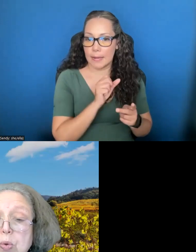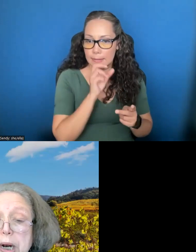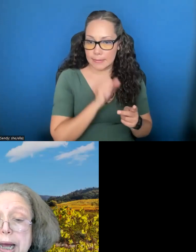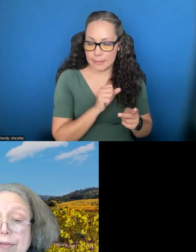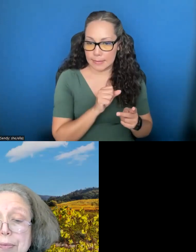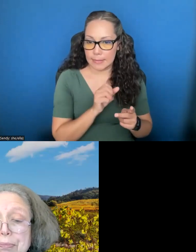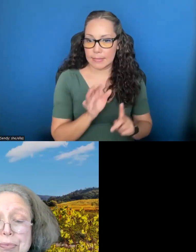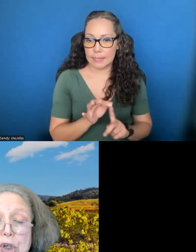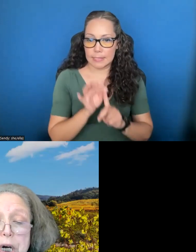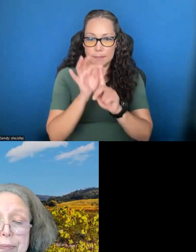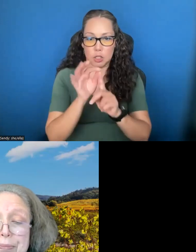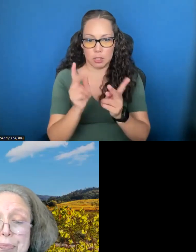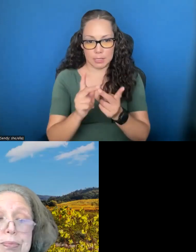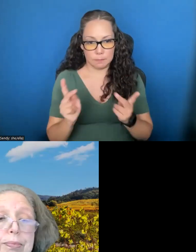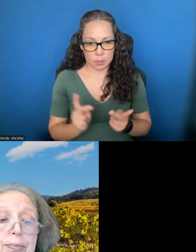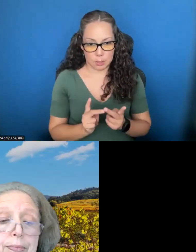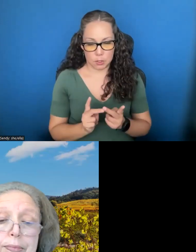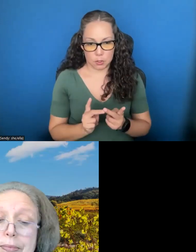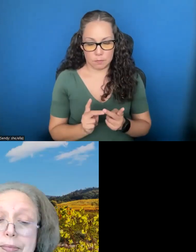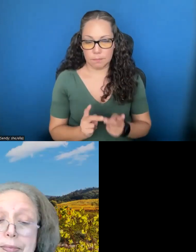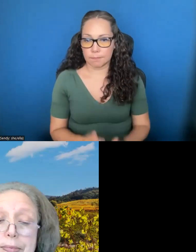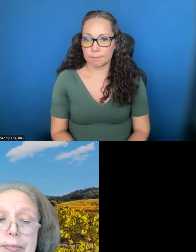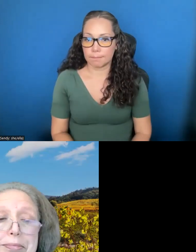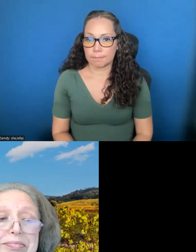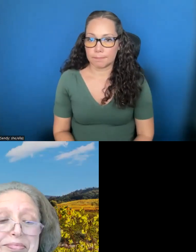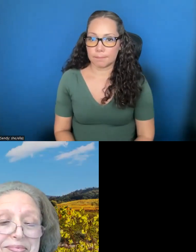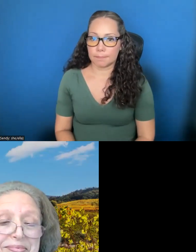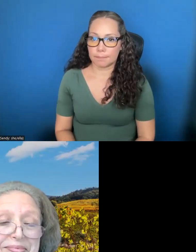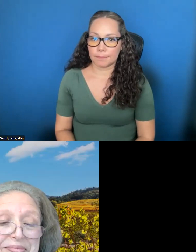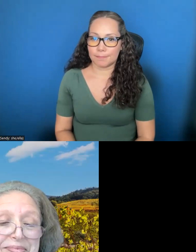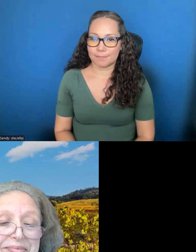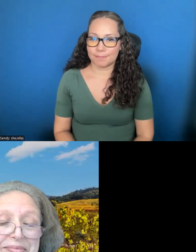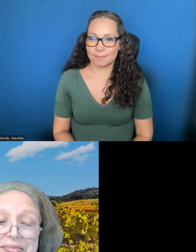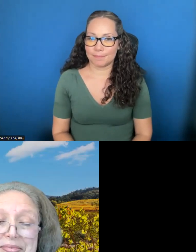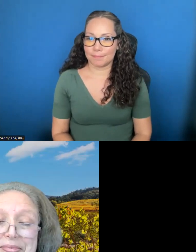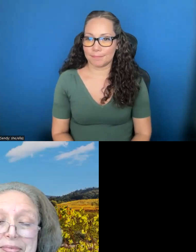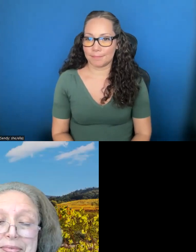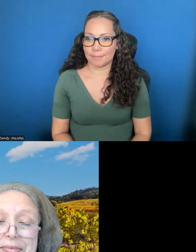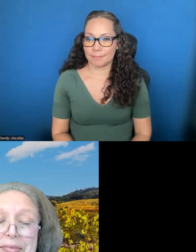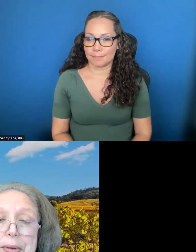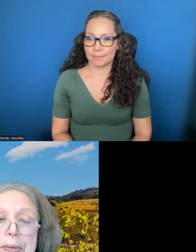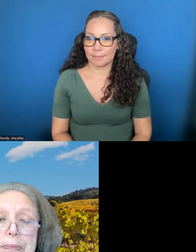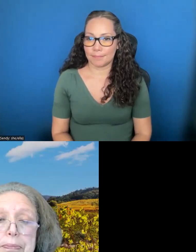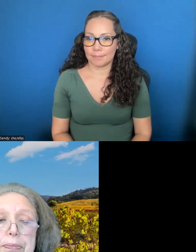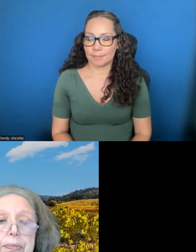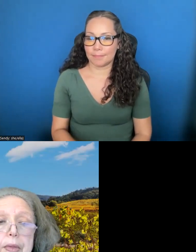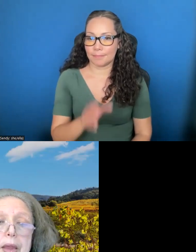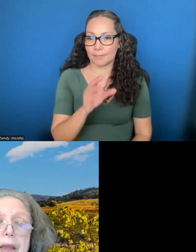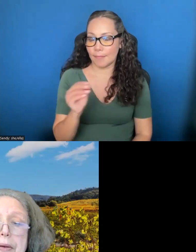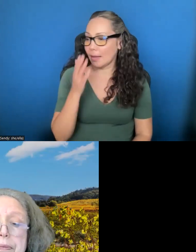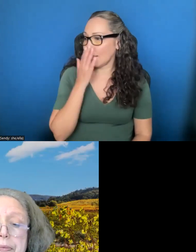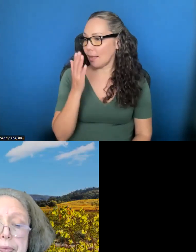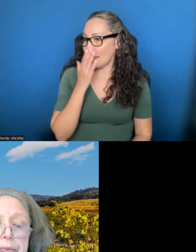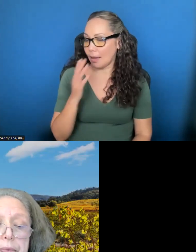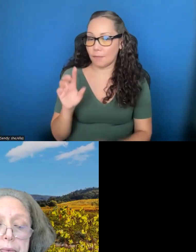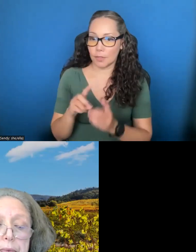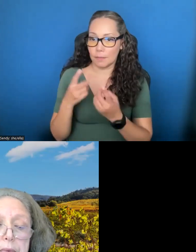what I have sure thank you so I also think our friends from Department of Health Care Services